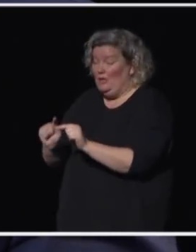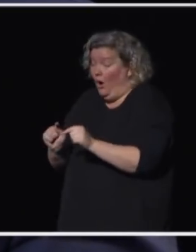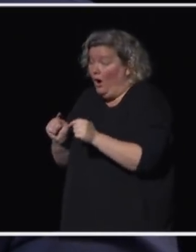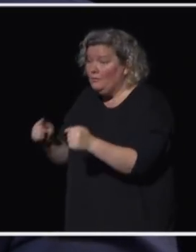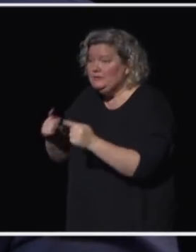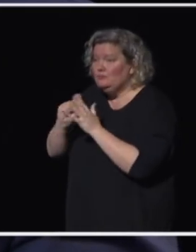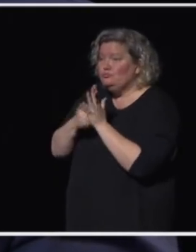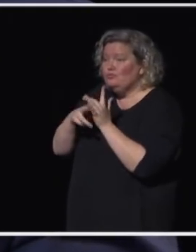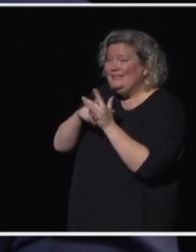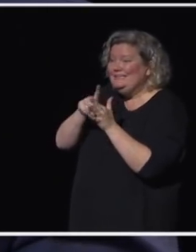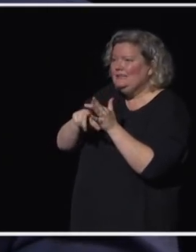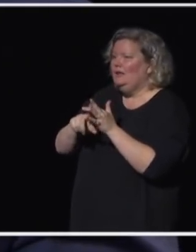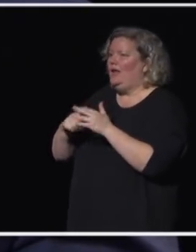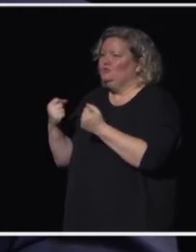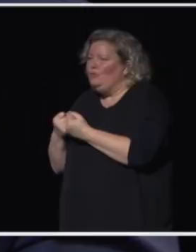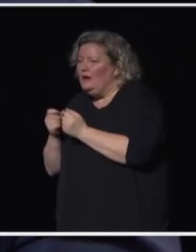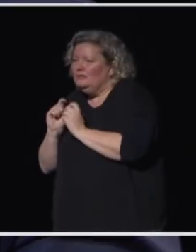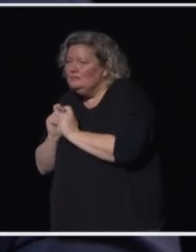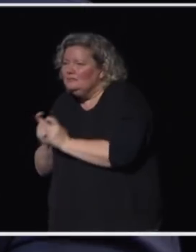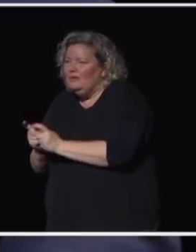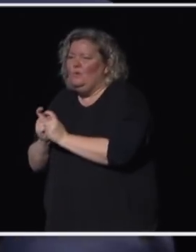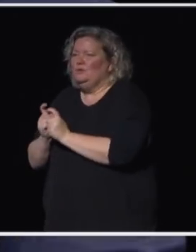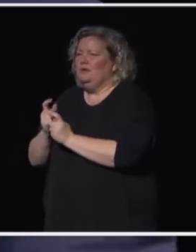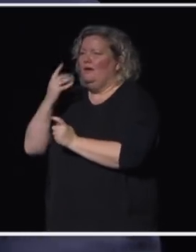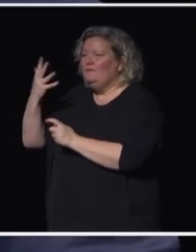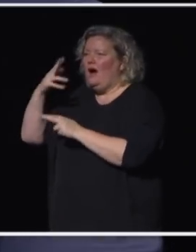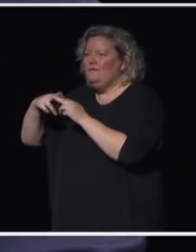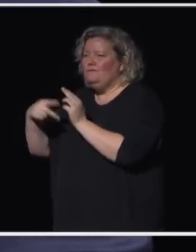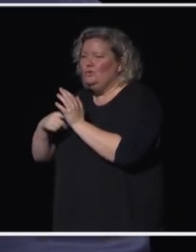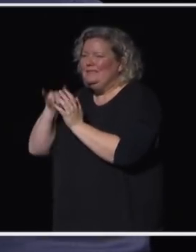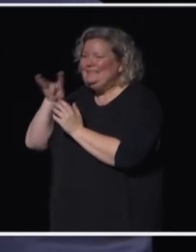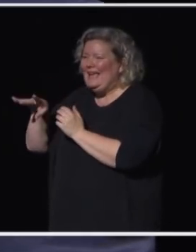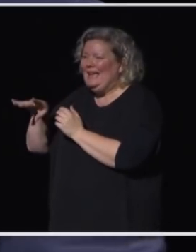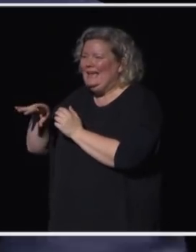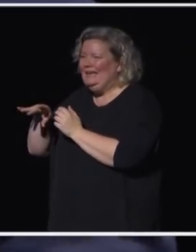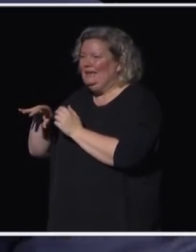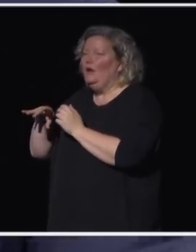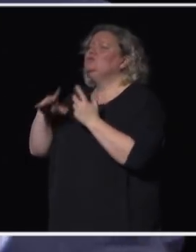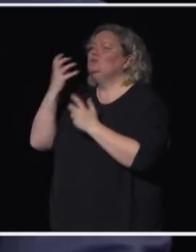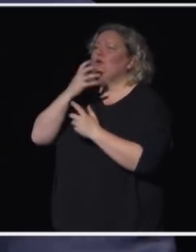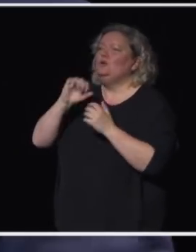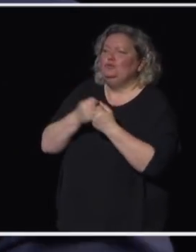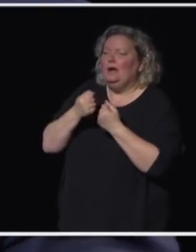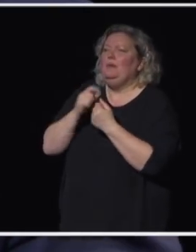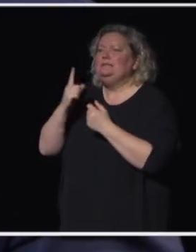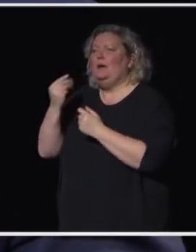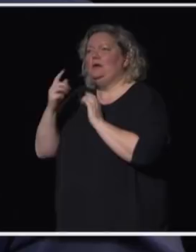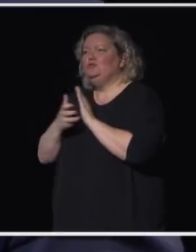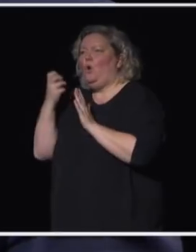I believe the drug dealer was, like, five-foot-ten. Excuse me -- he was not. He was looking for somebody who had allegedly stole a gun. And the guy he was looking for was like five-foot-ten.